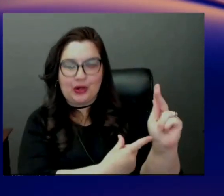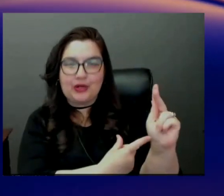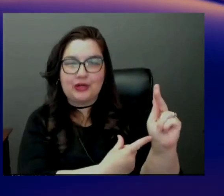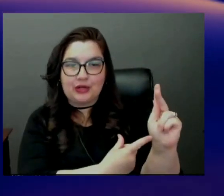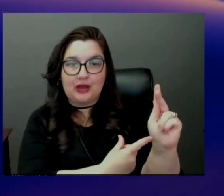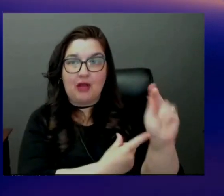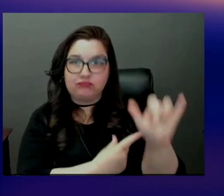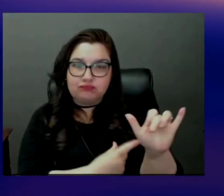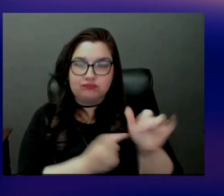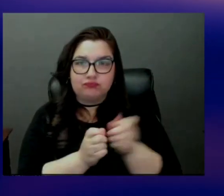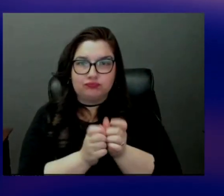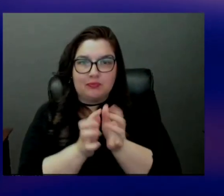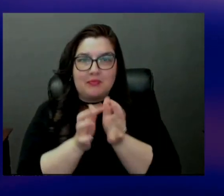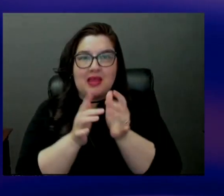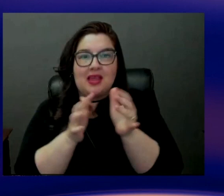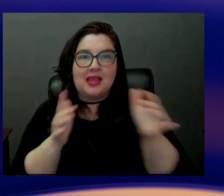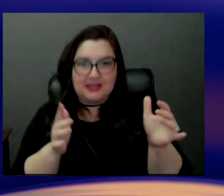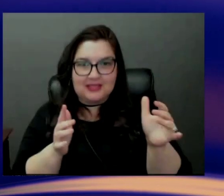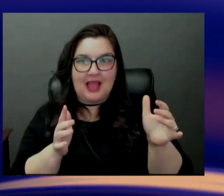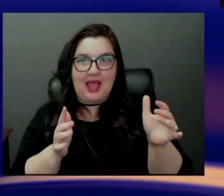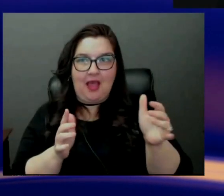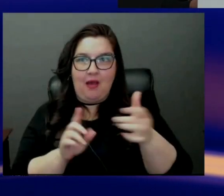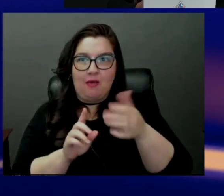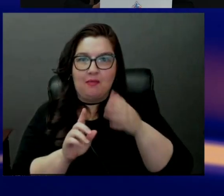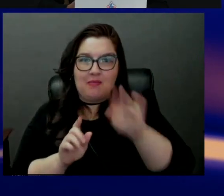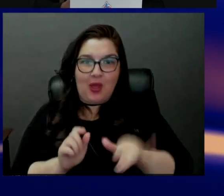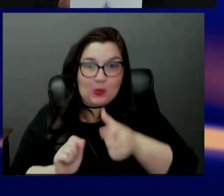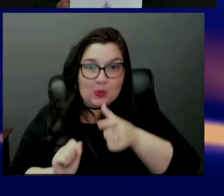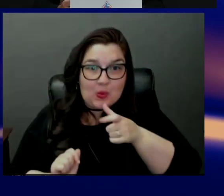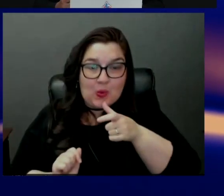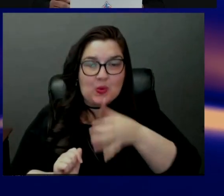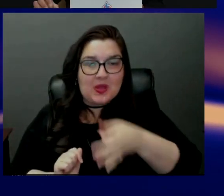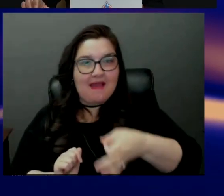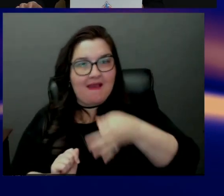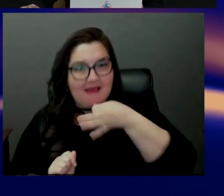from our experts in the field to be able to provide some prescriptive guidance.